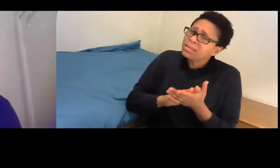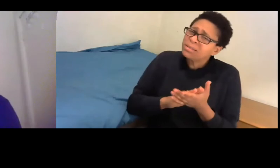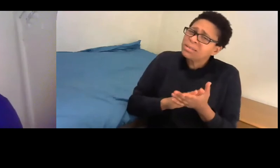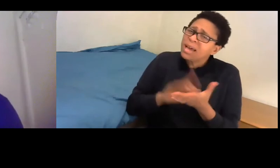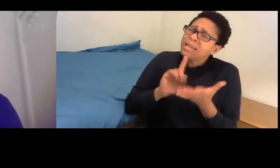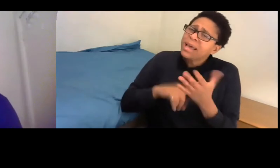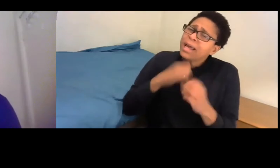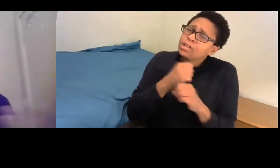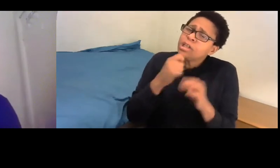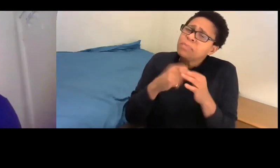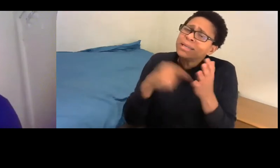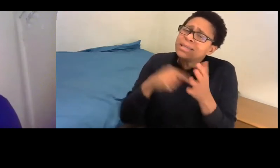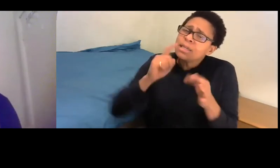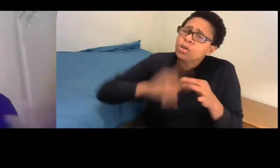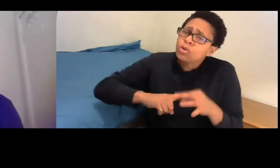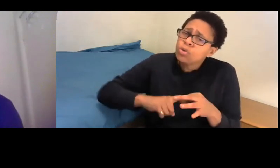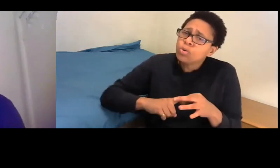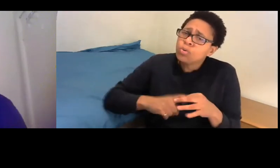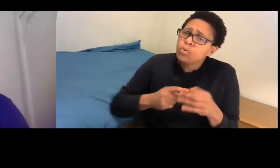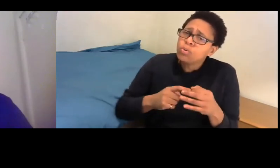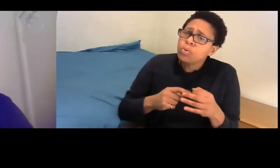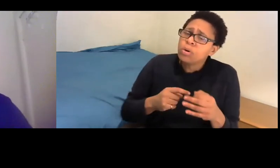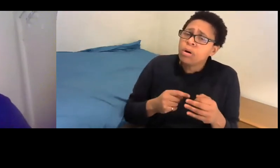Muslims, but you know, black Muslims, feminist Muslims and so